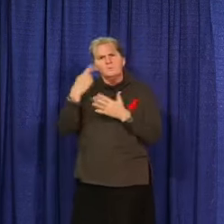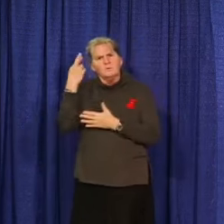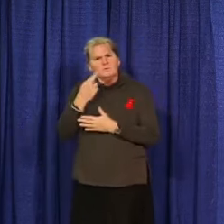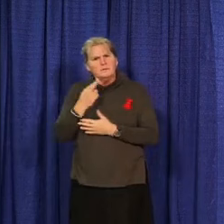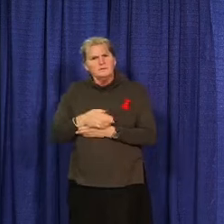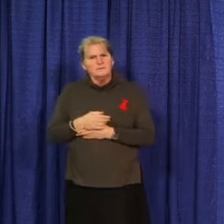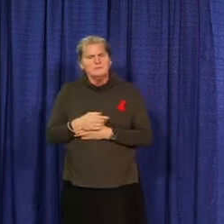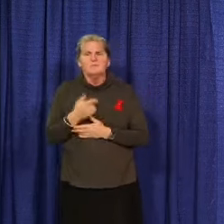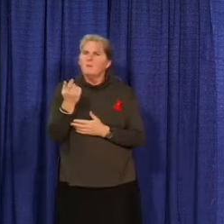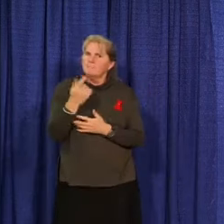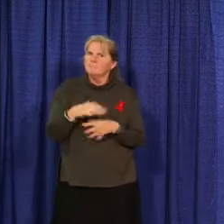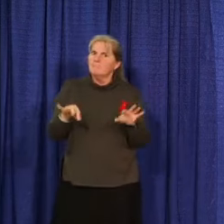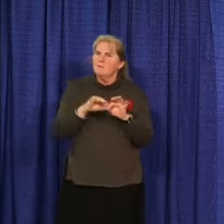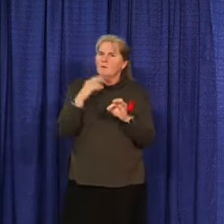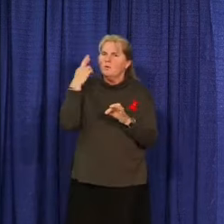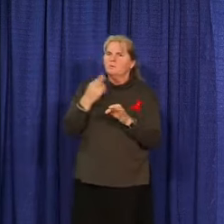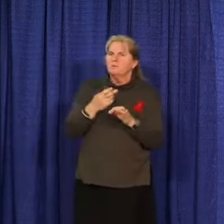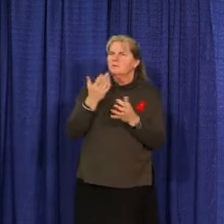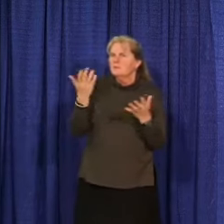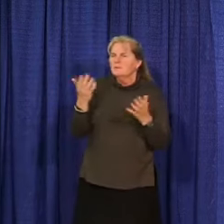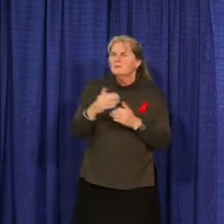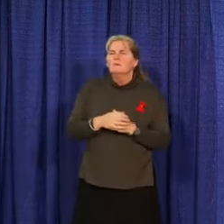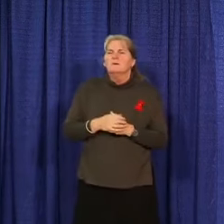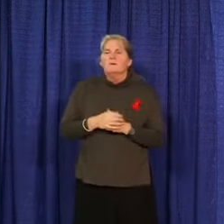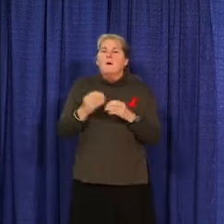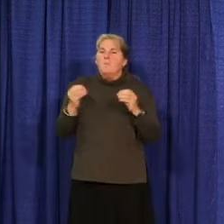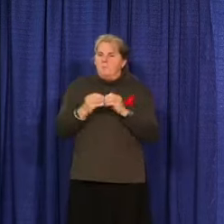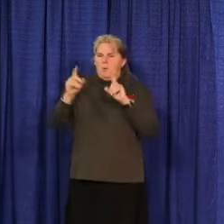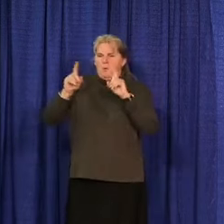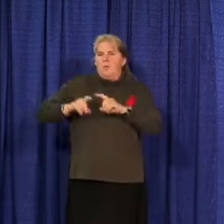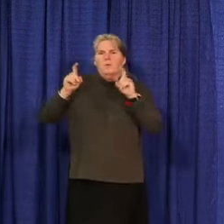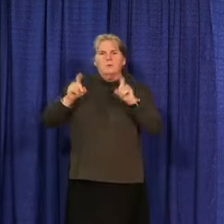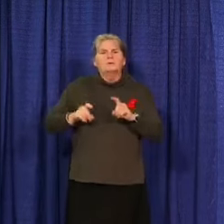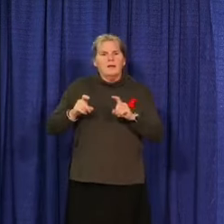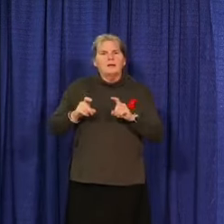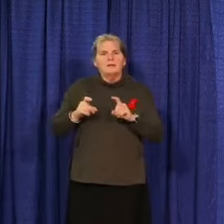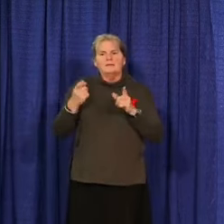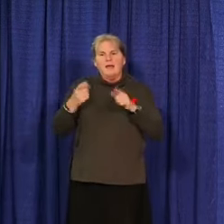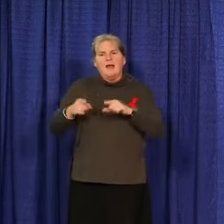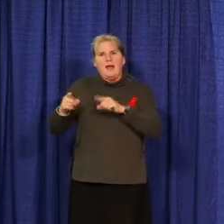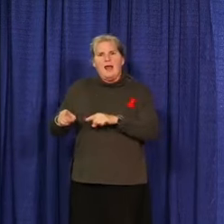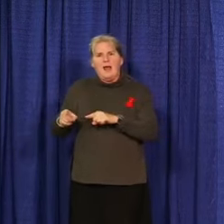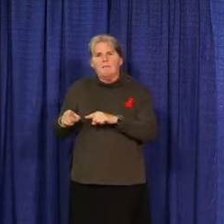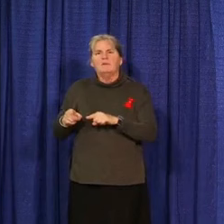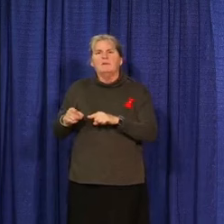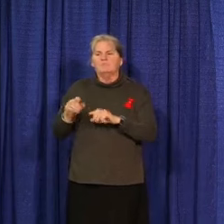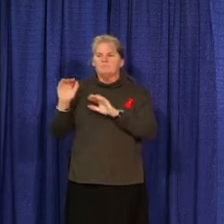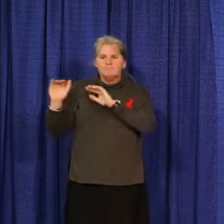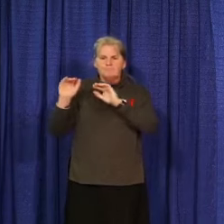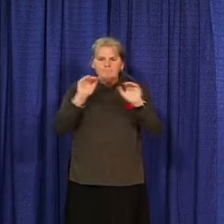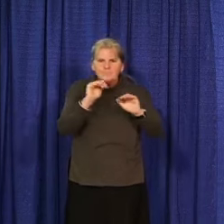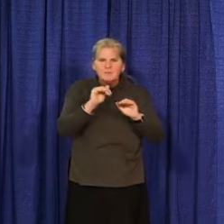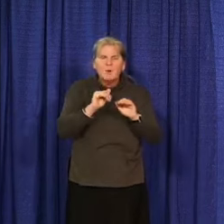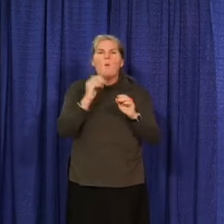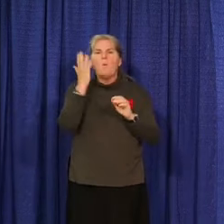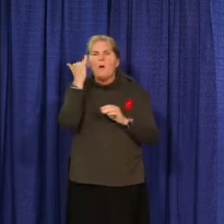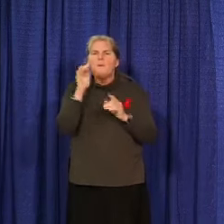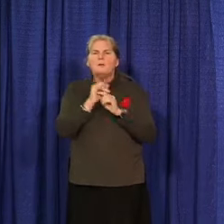There were several reasons for this. The first and most important is simply that more tests are being done as we reach out to